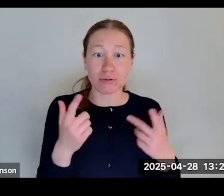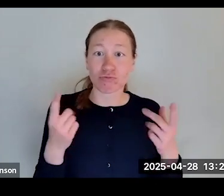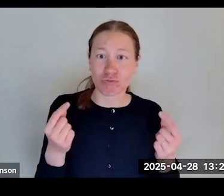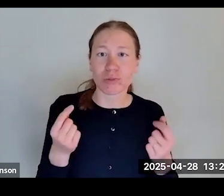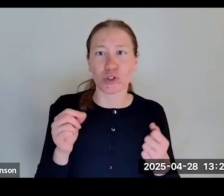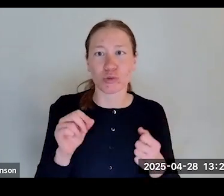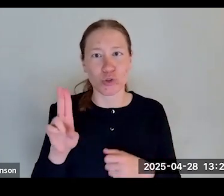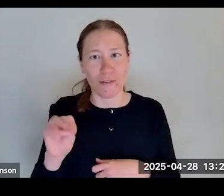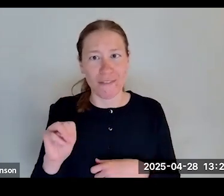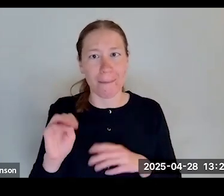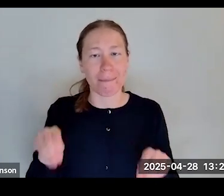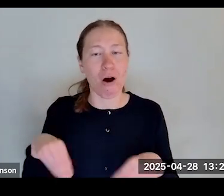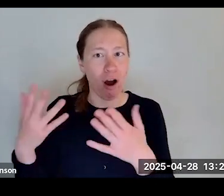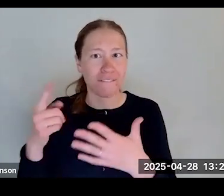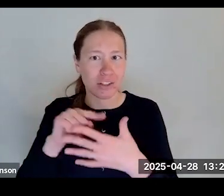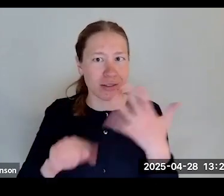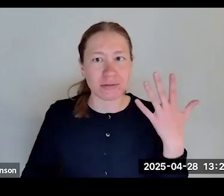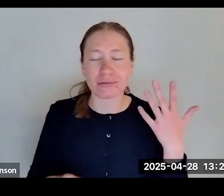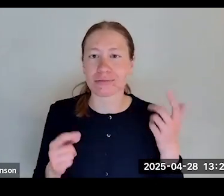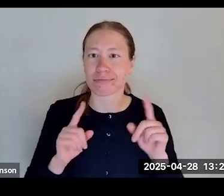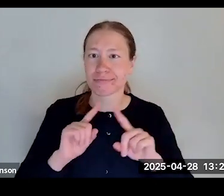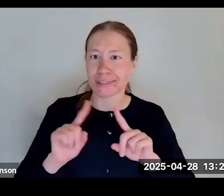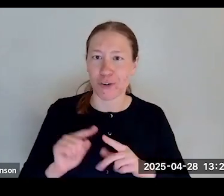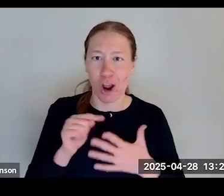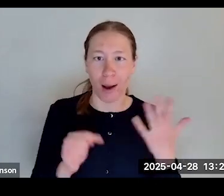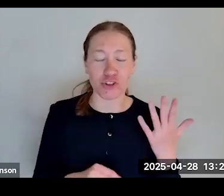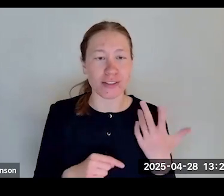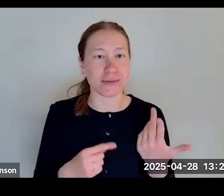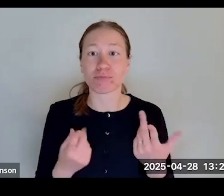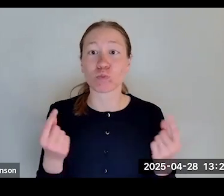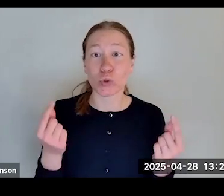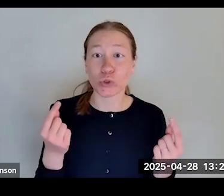So one could be going directly to your immediate supervisor and/or HR representative.